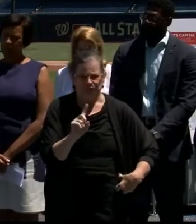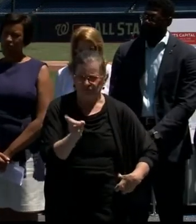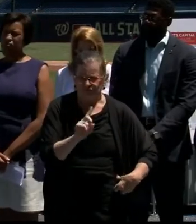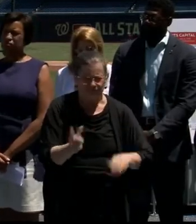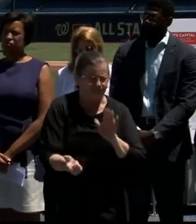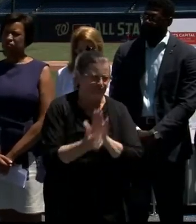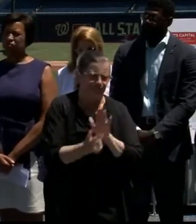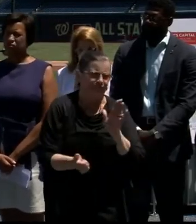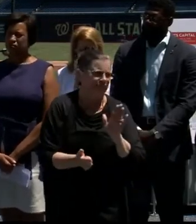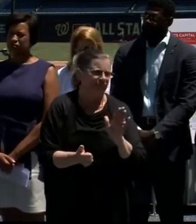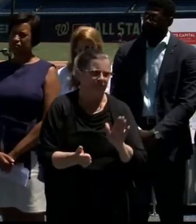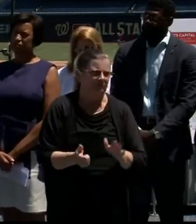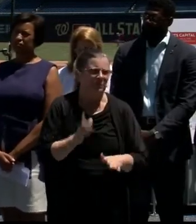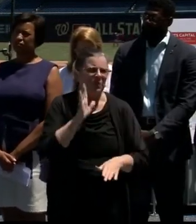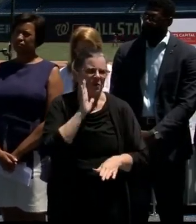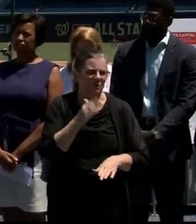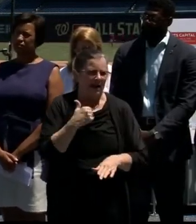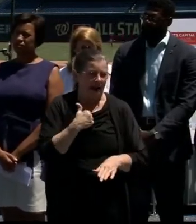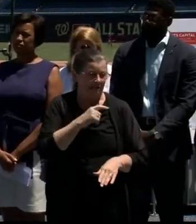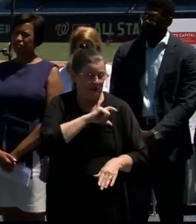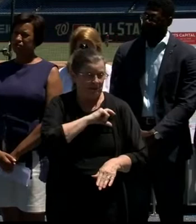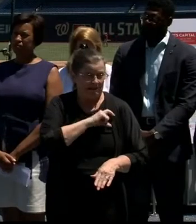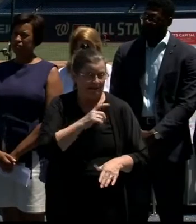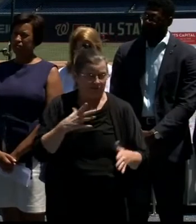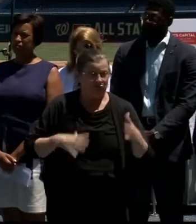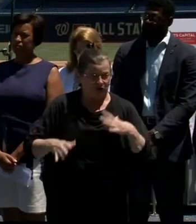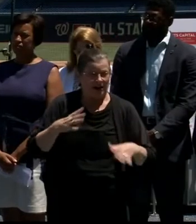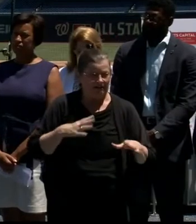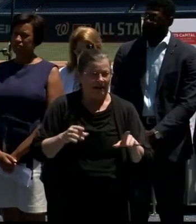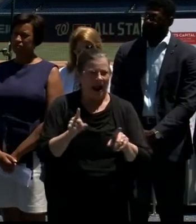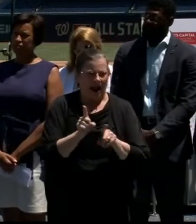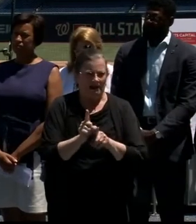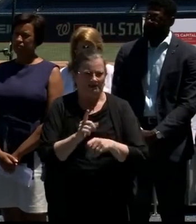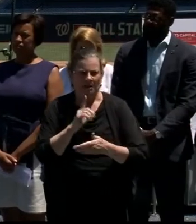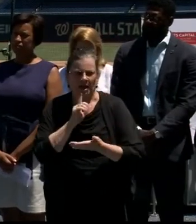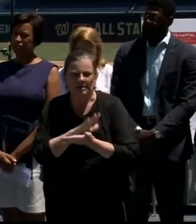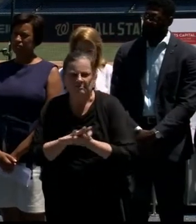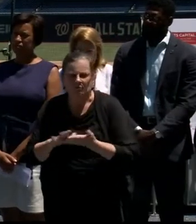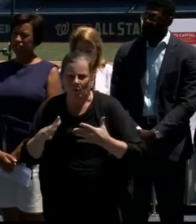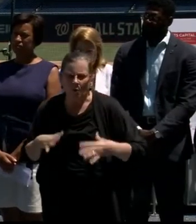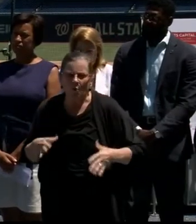ALL OF THE EVENTS SO JUST BECAUSE YOU DON'T SEE AN OFFICER DOESN'T MEAN AN OFFICER ISN'T PRESENT.